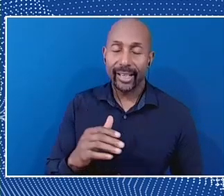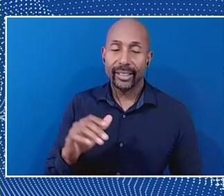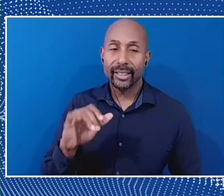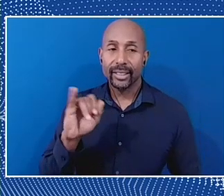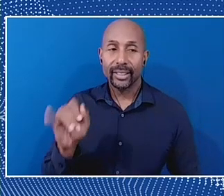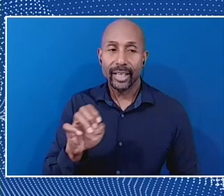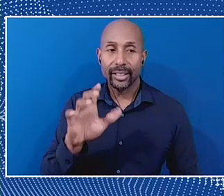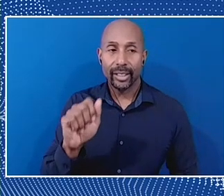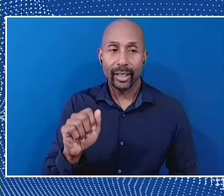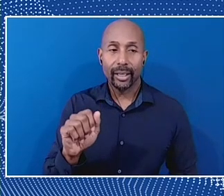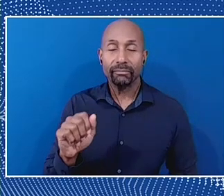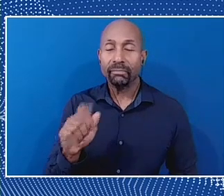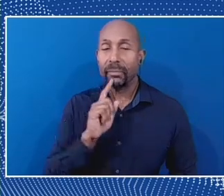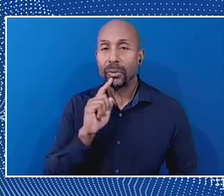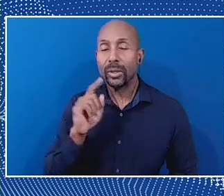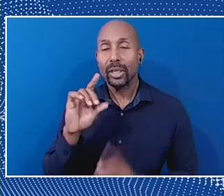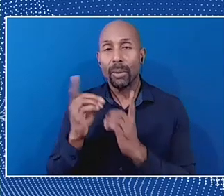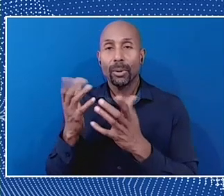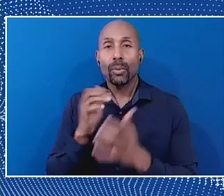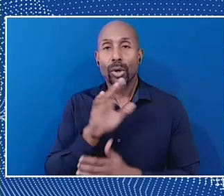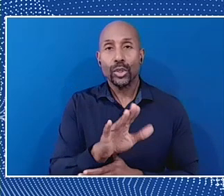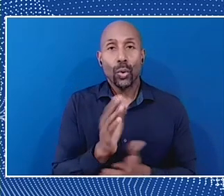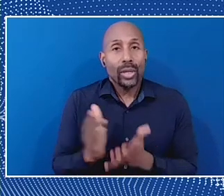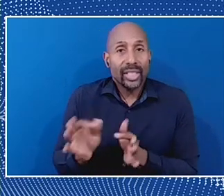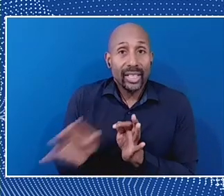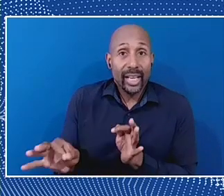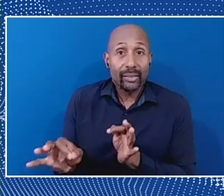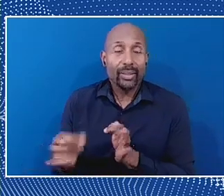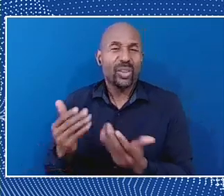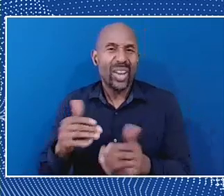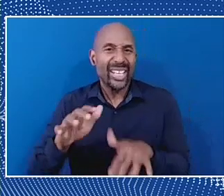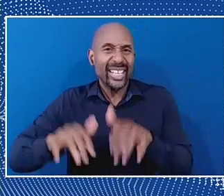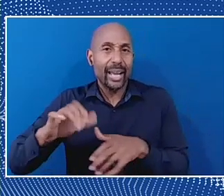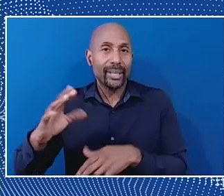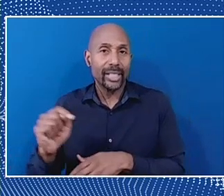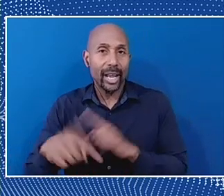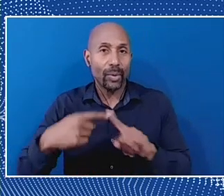to do so, that would be helpful. Thank you. Jalil.